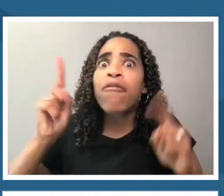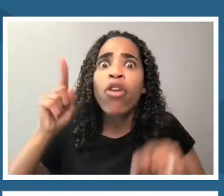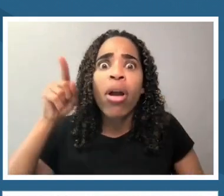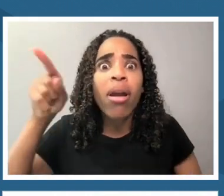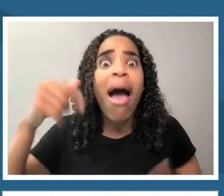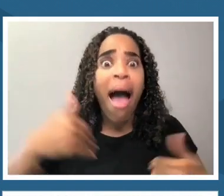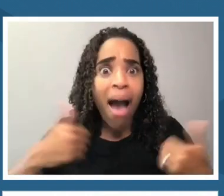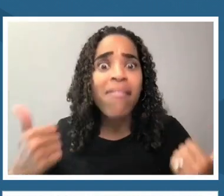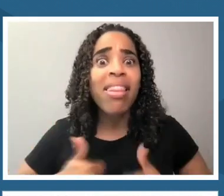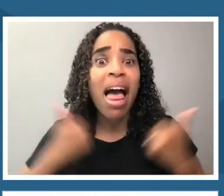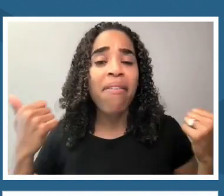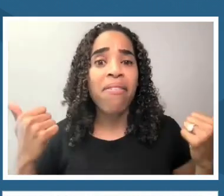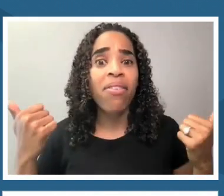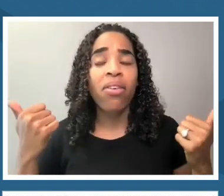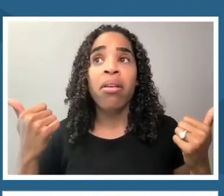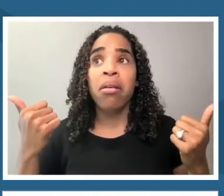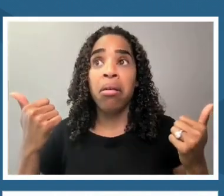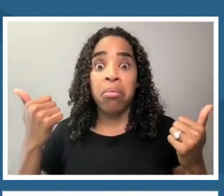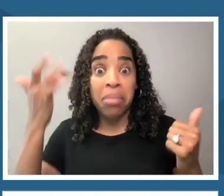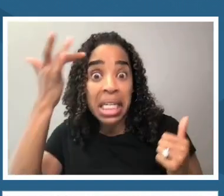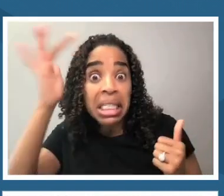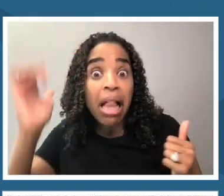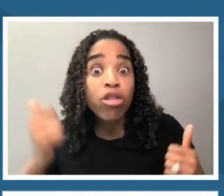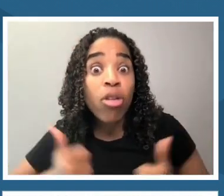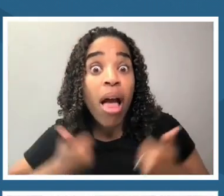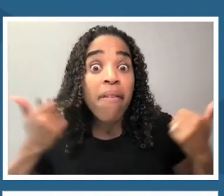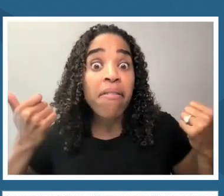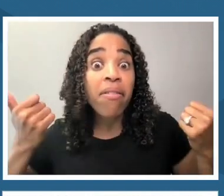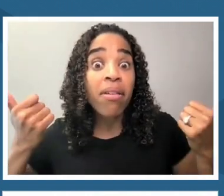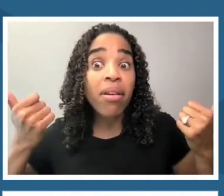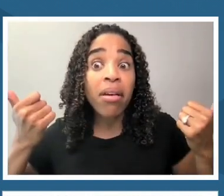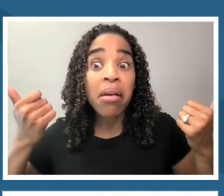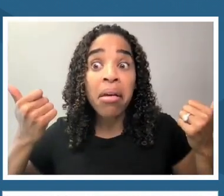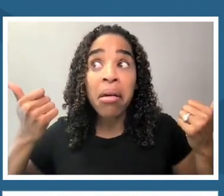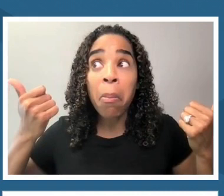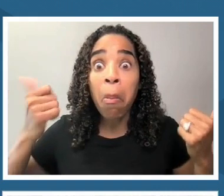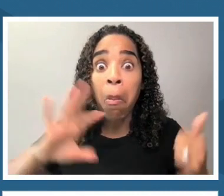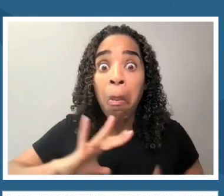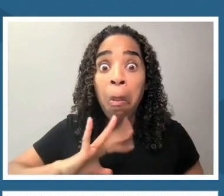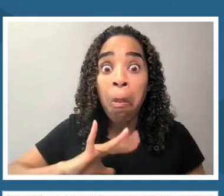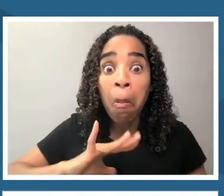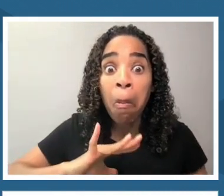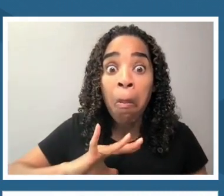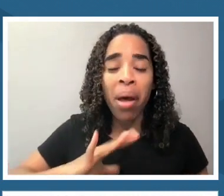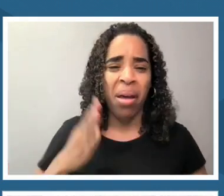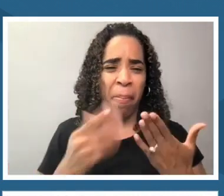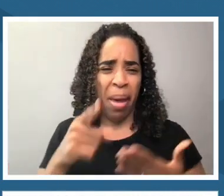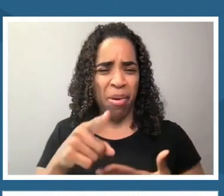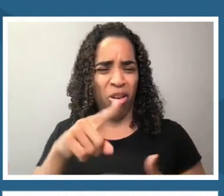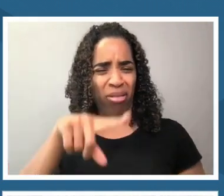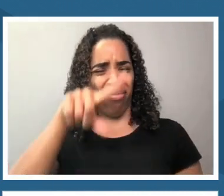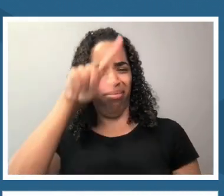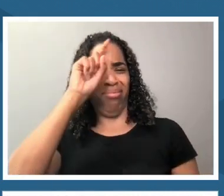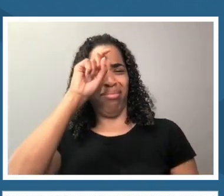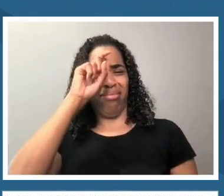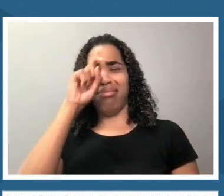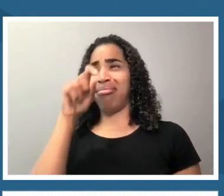life resides there now some of you may be a little confused